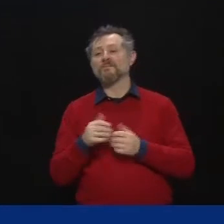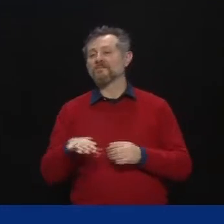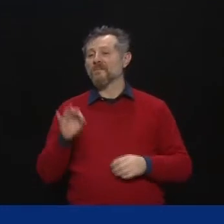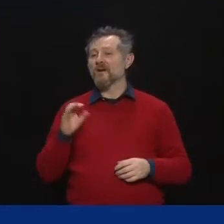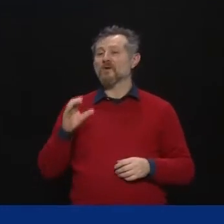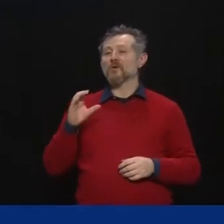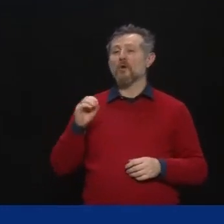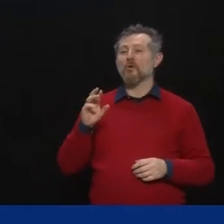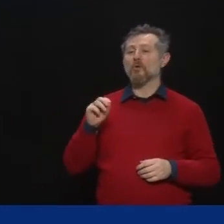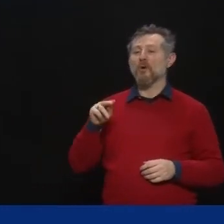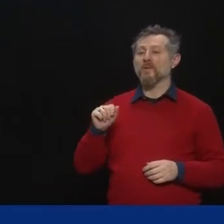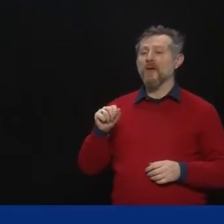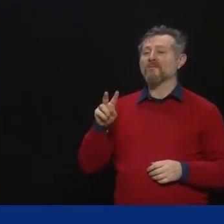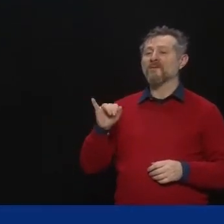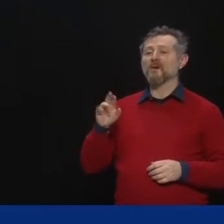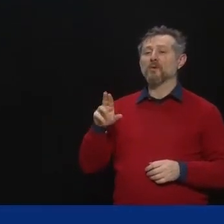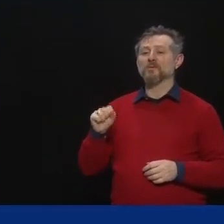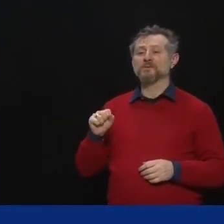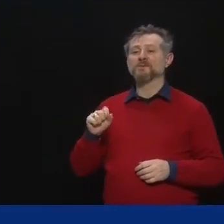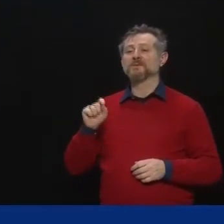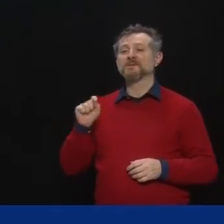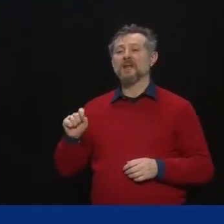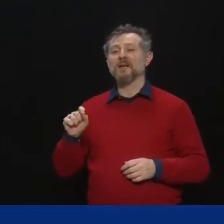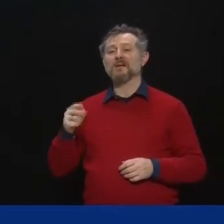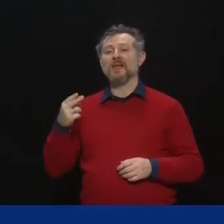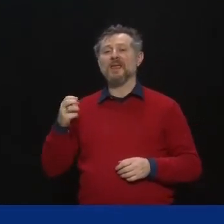THERE'S OVER 1,800 TESTING SITES